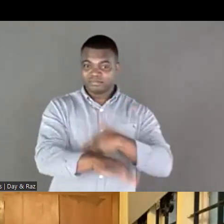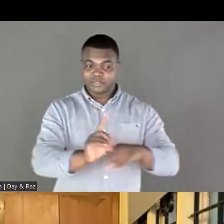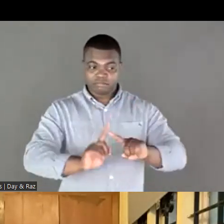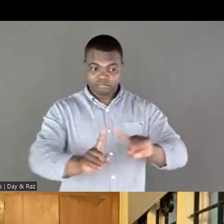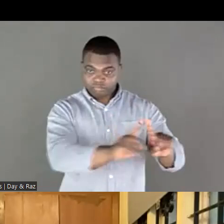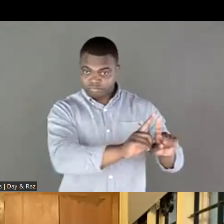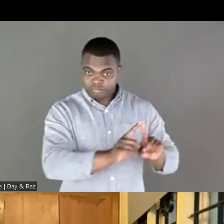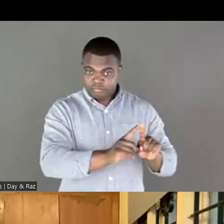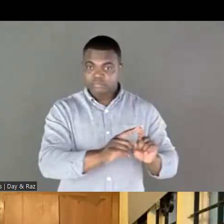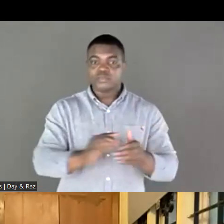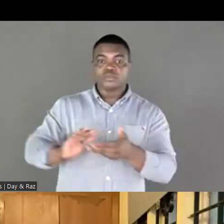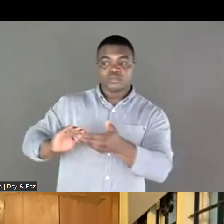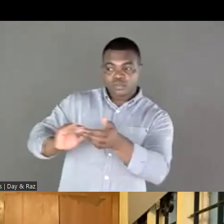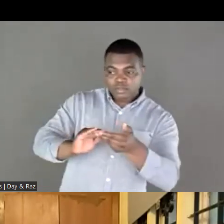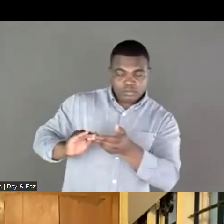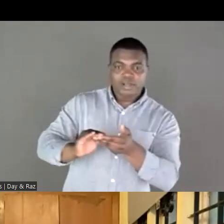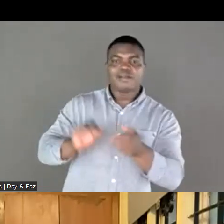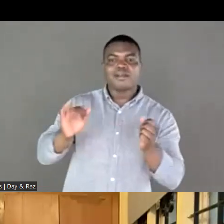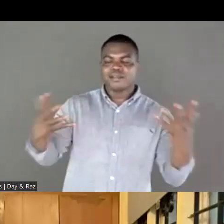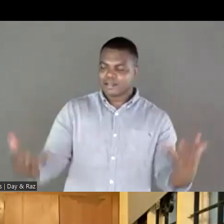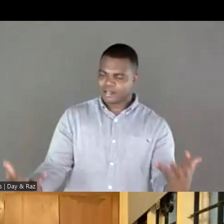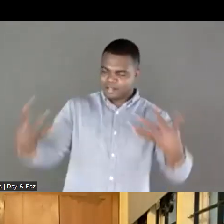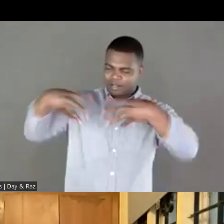was quite heavily negotiated and there was a huge participation of